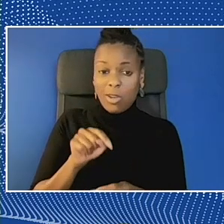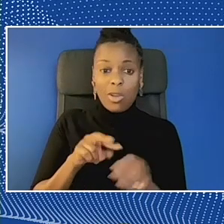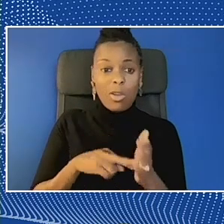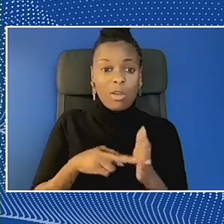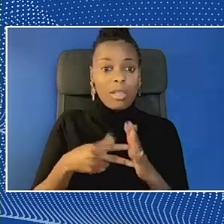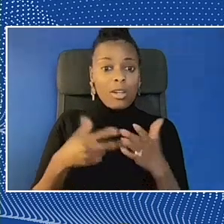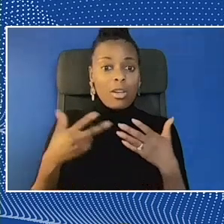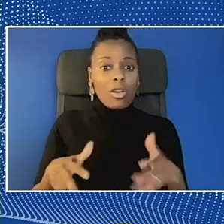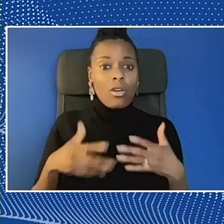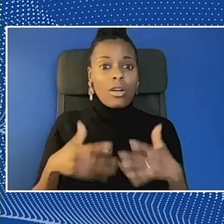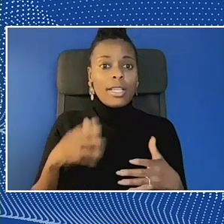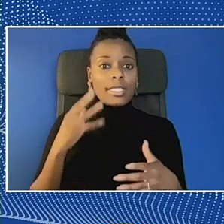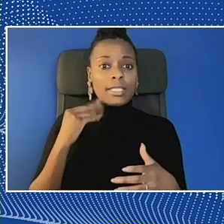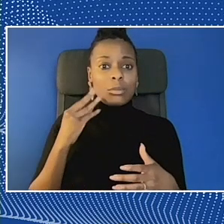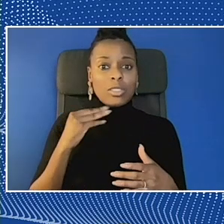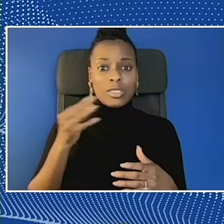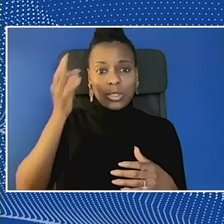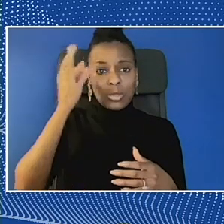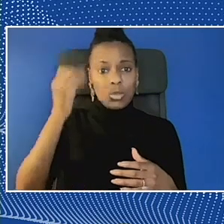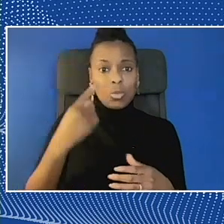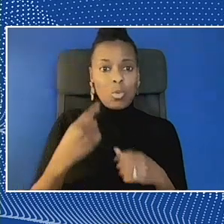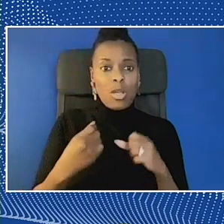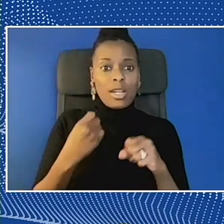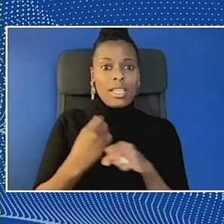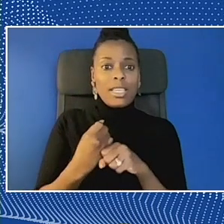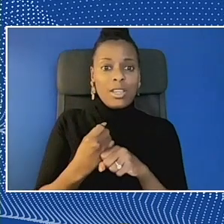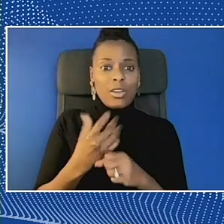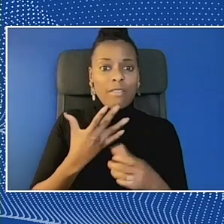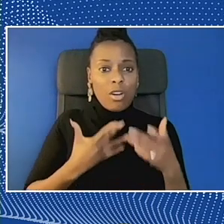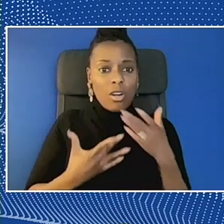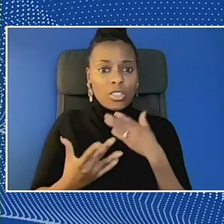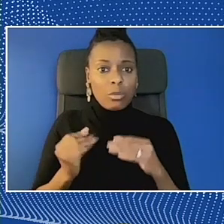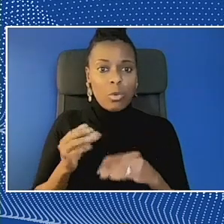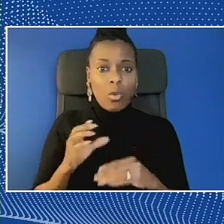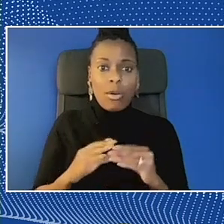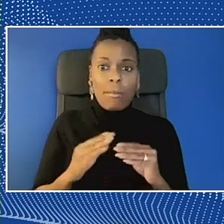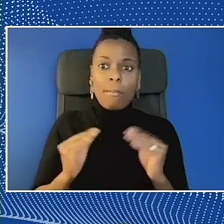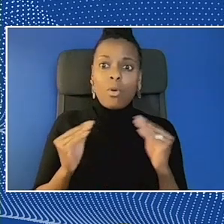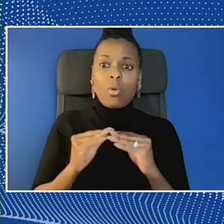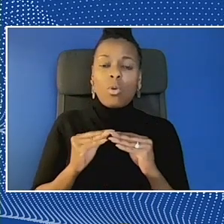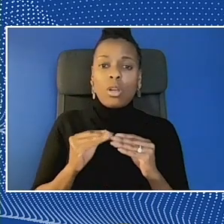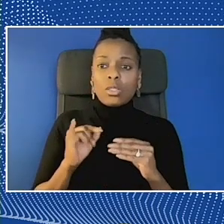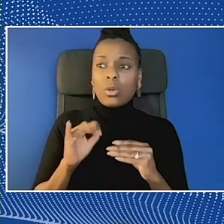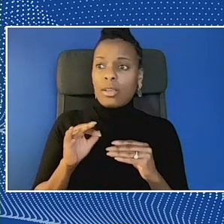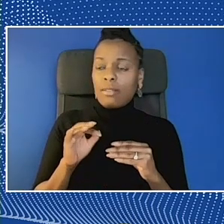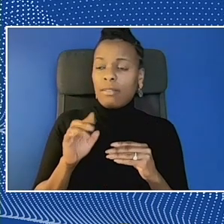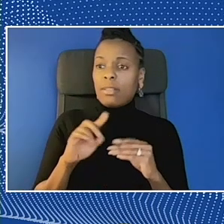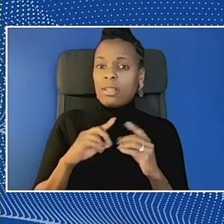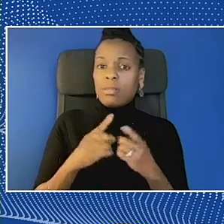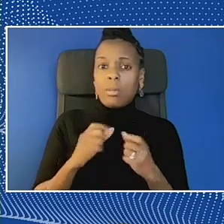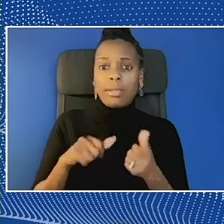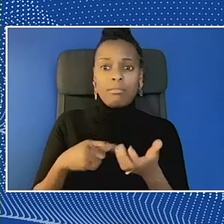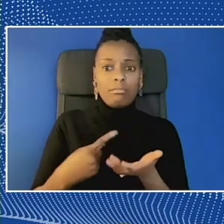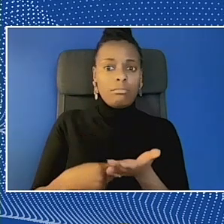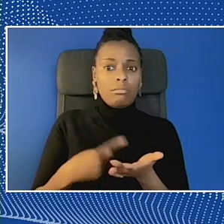year of hardship if not more. So I just think if the Department could talk a little bit more around why the 80%